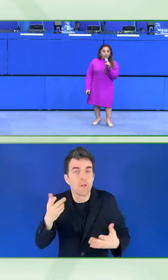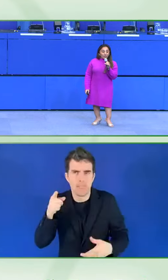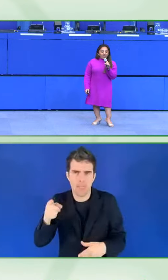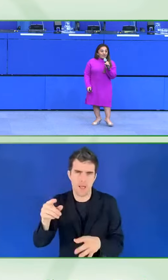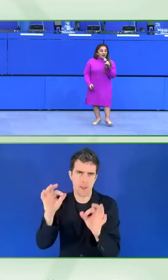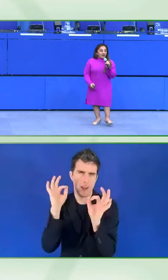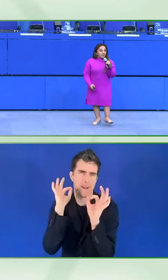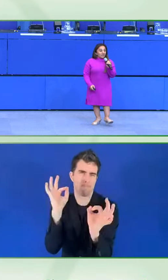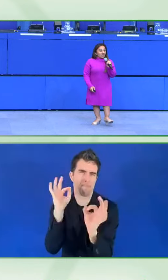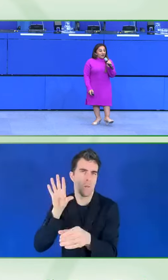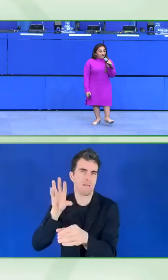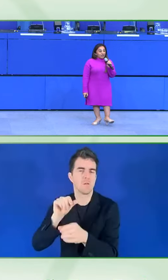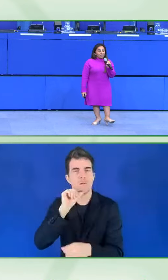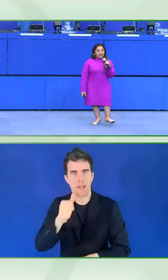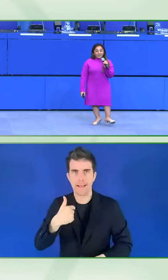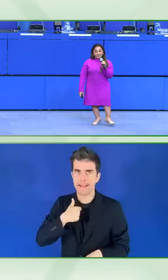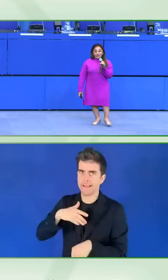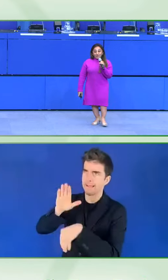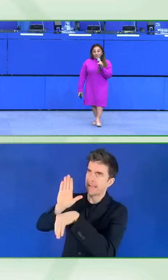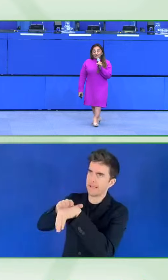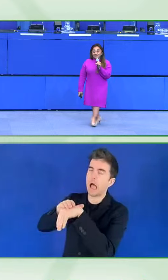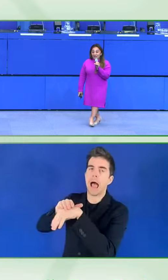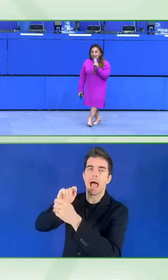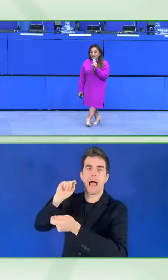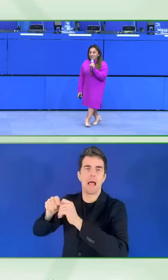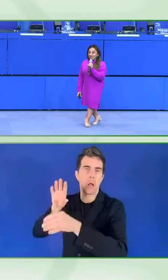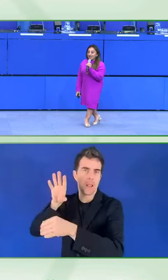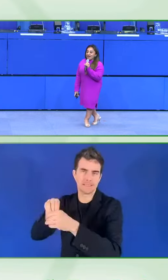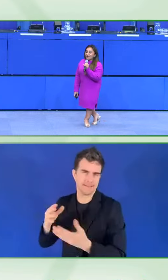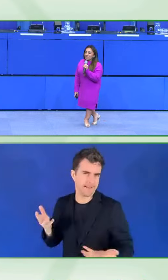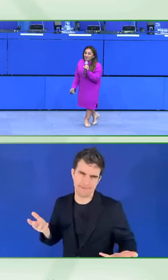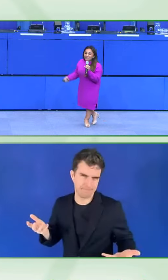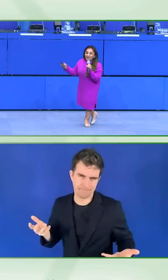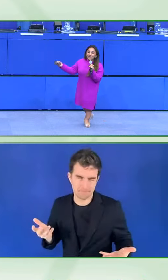I grew up on a diet of representation that I do not think was very good.